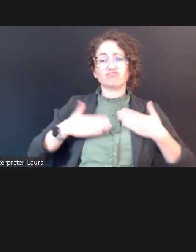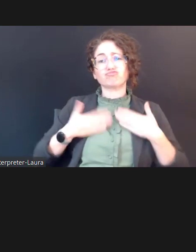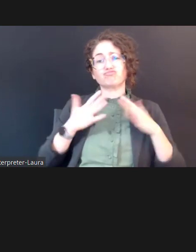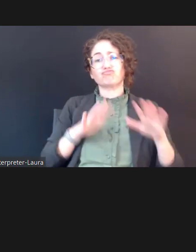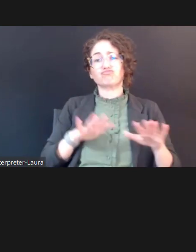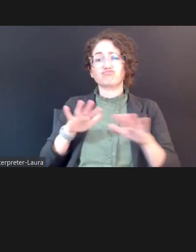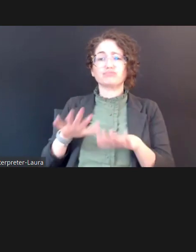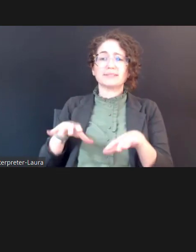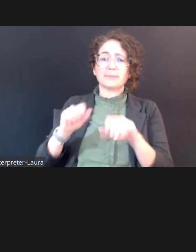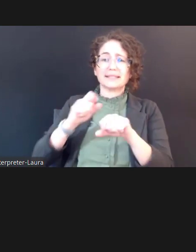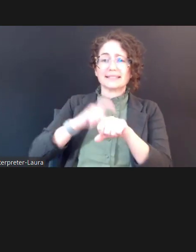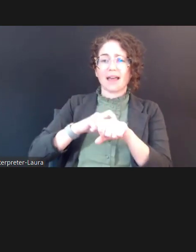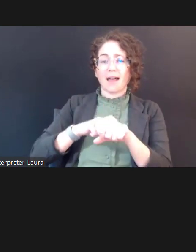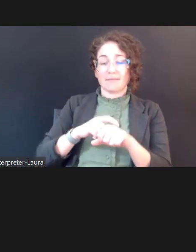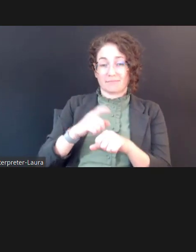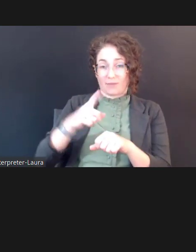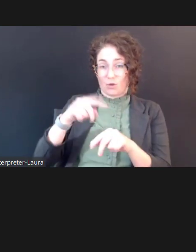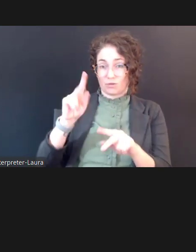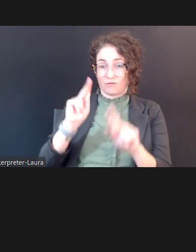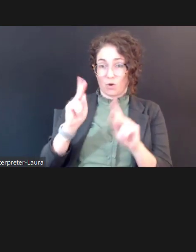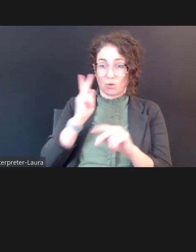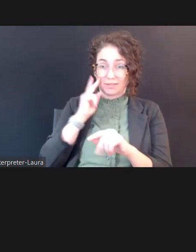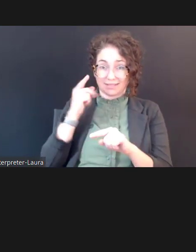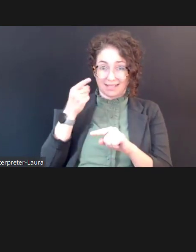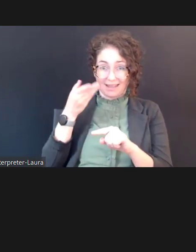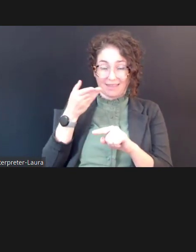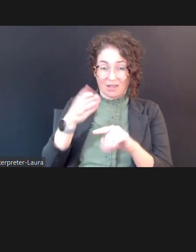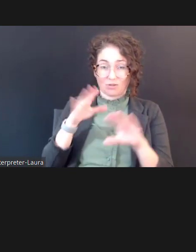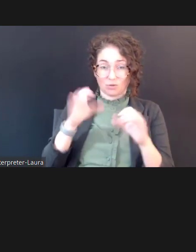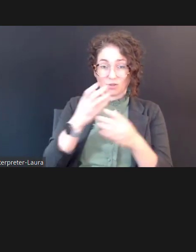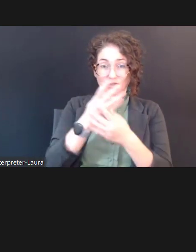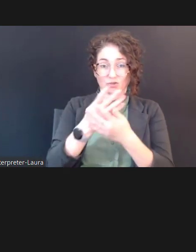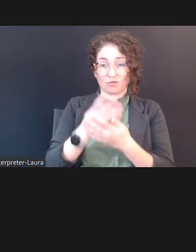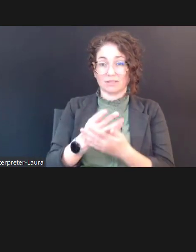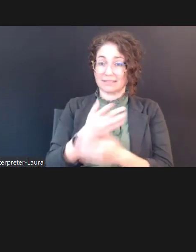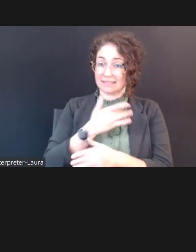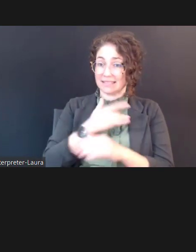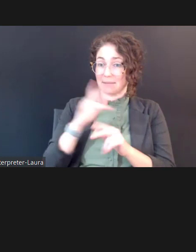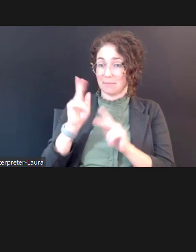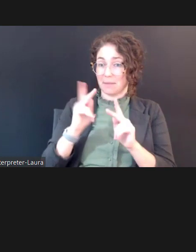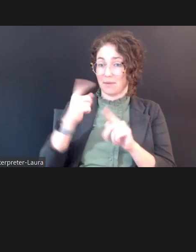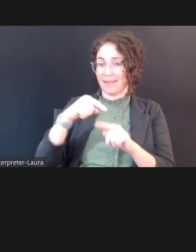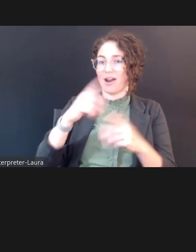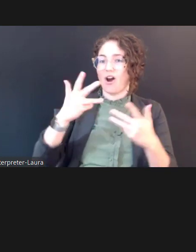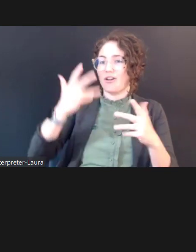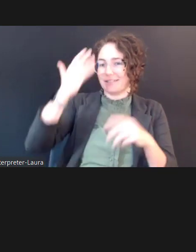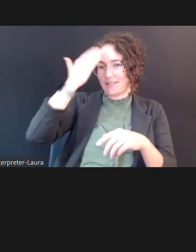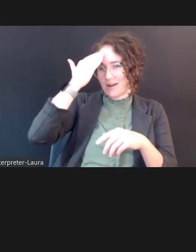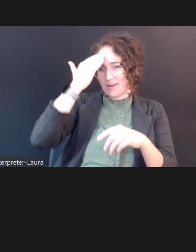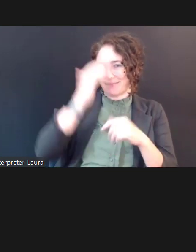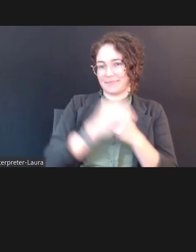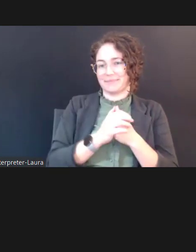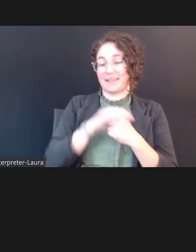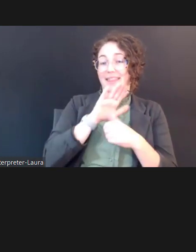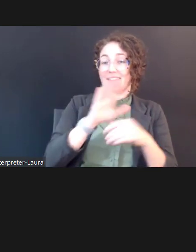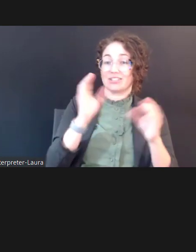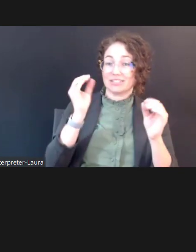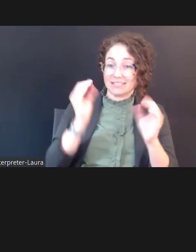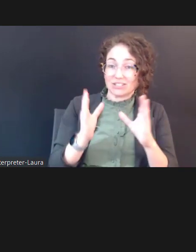Those folks that you see doing the screenings are often people they already know, teachers, home visitors, health specialists who